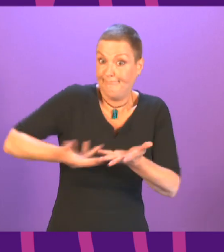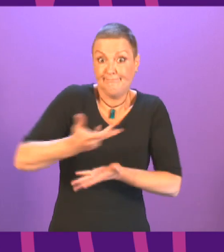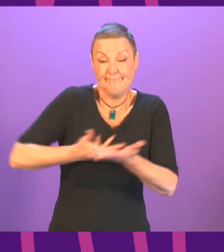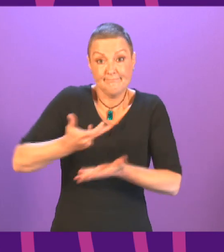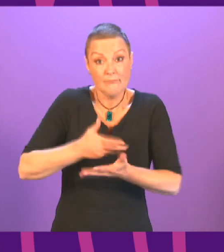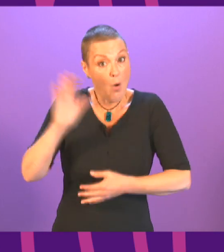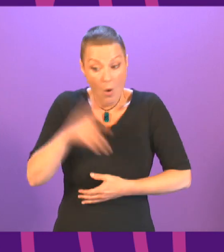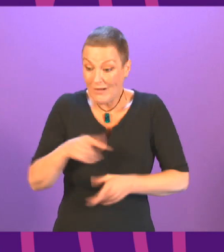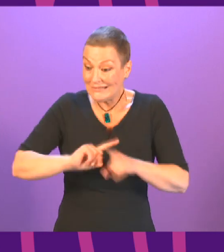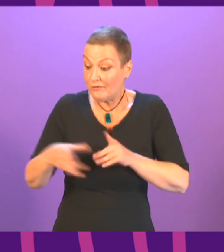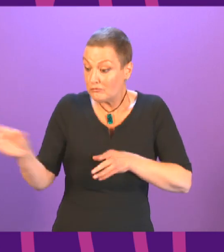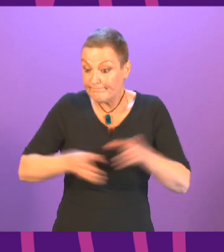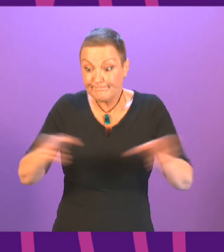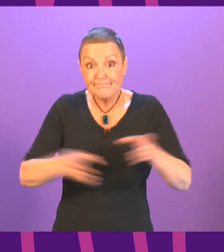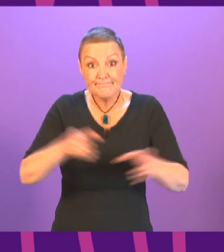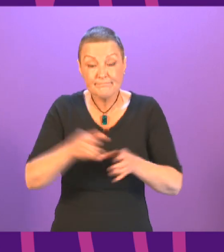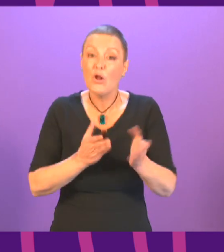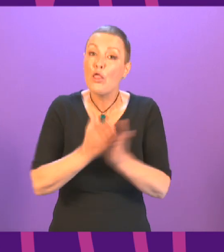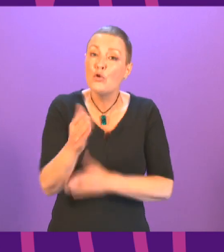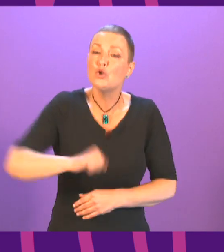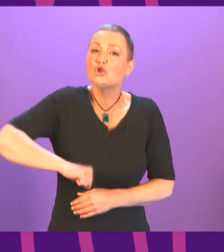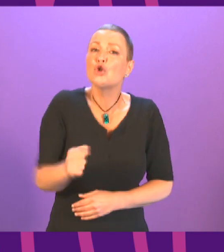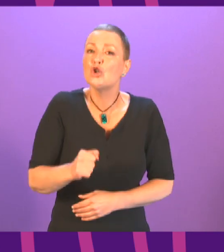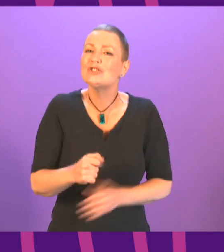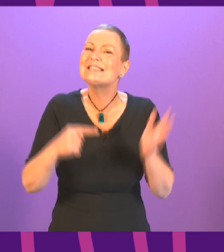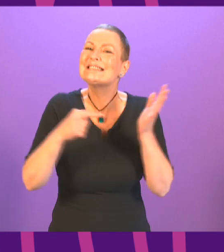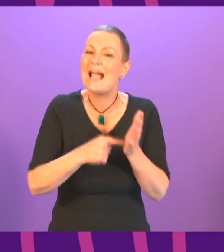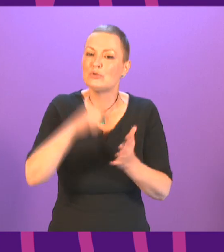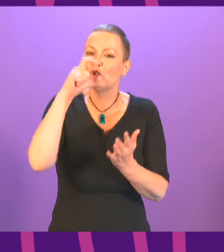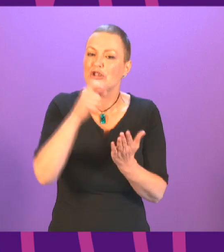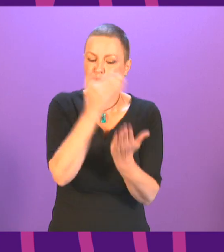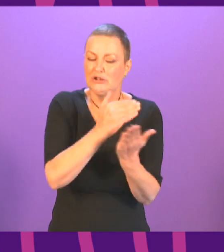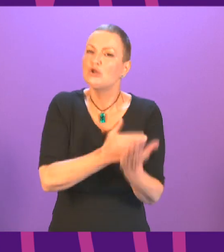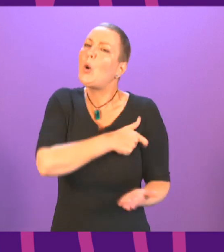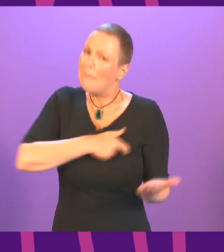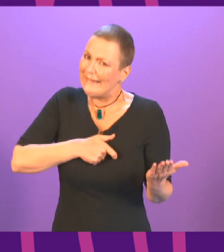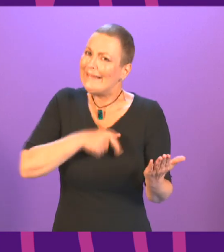are actively under way with all parties through the Scottish Terms and Conditions Committee,